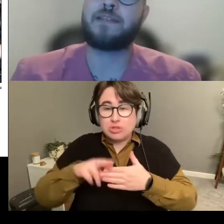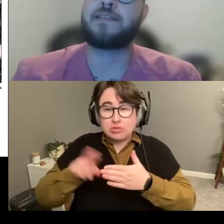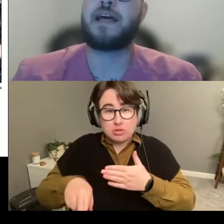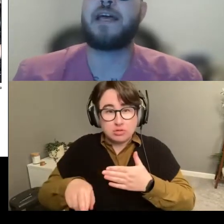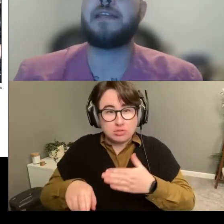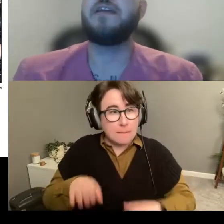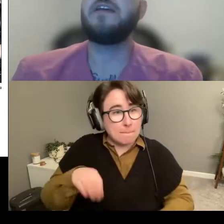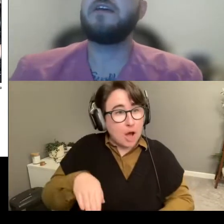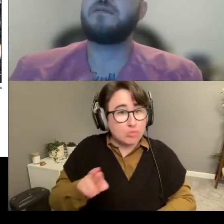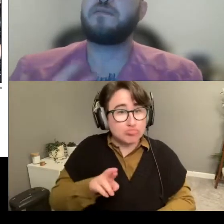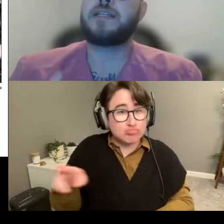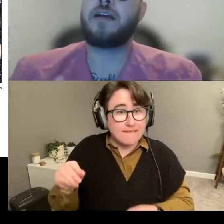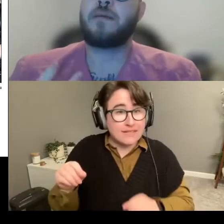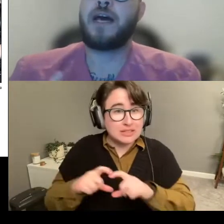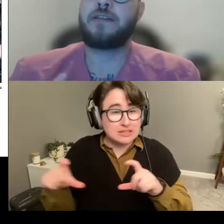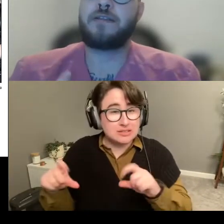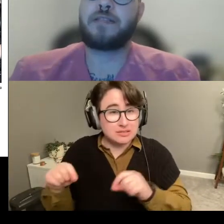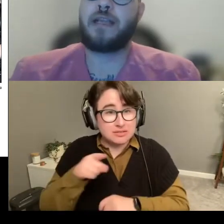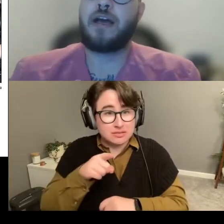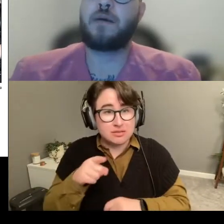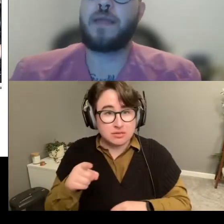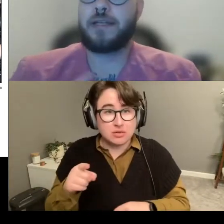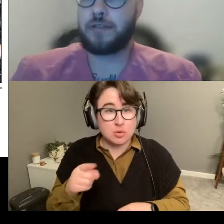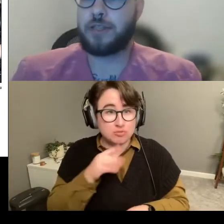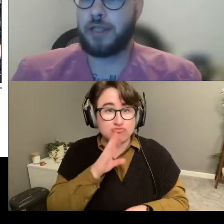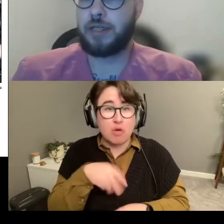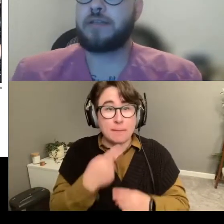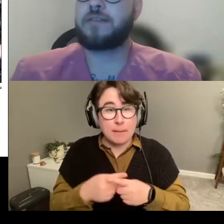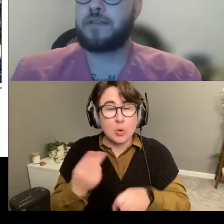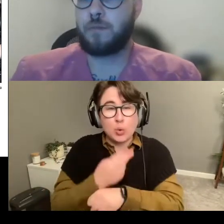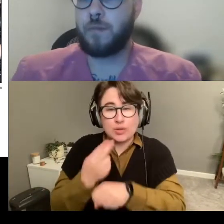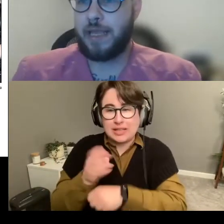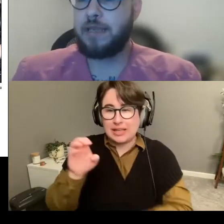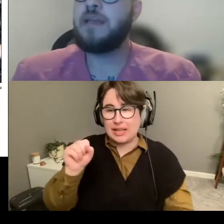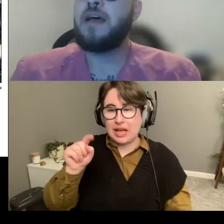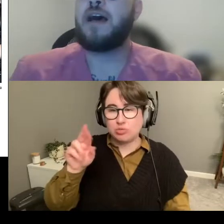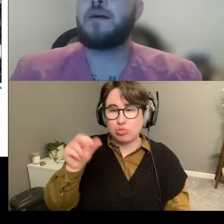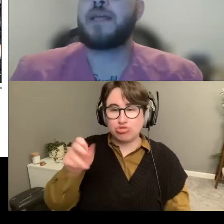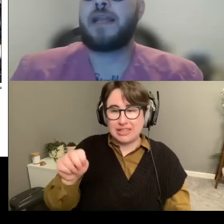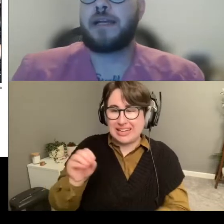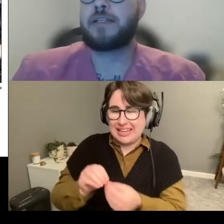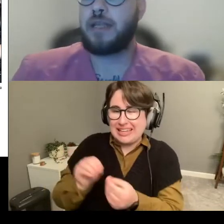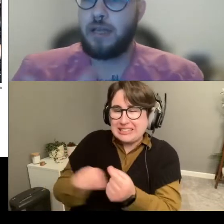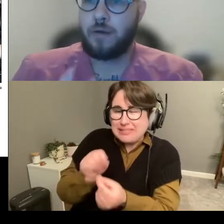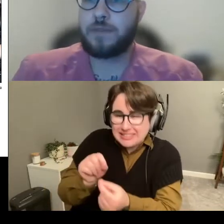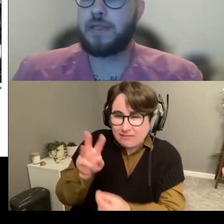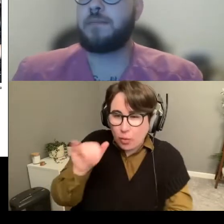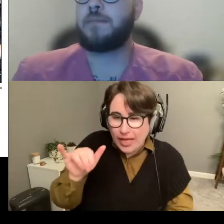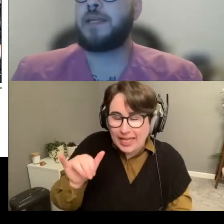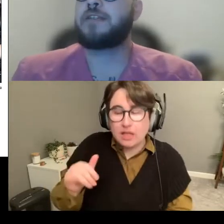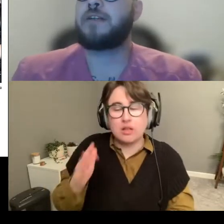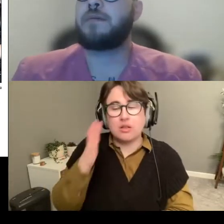of the slide when we talk about using estrogen in a certain way that actually helps make sure